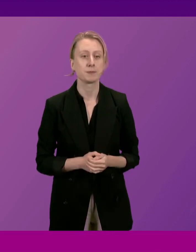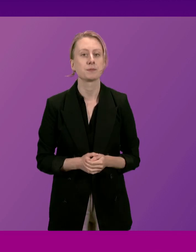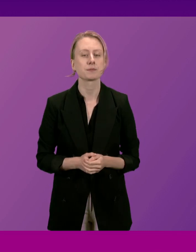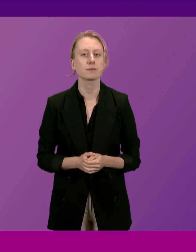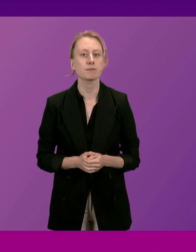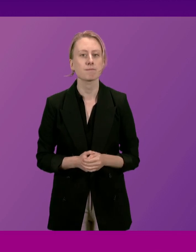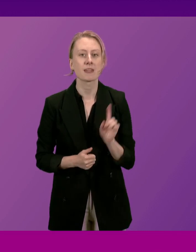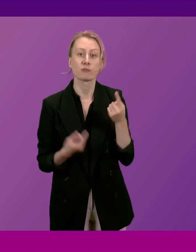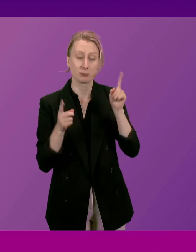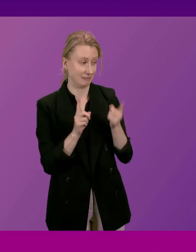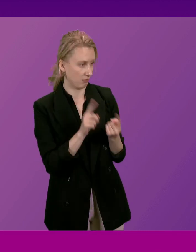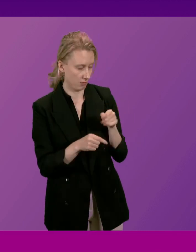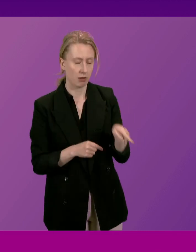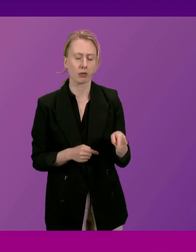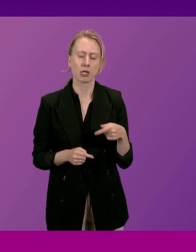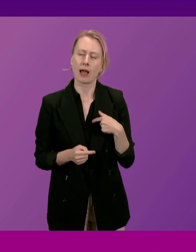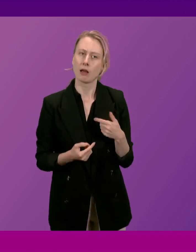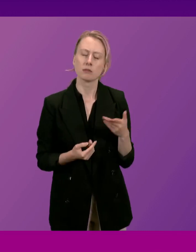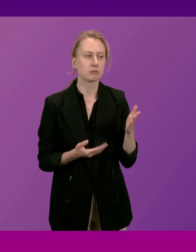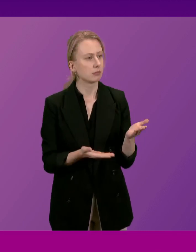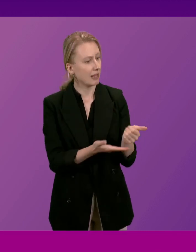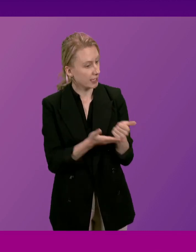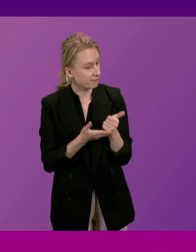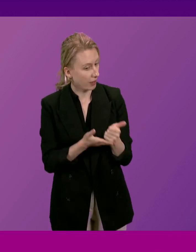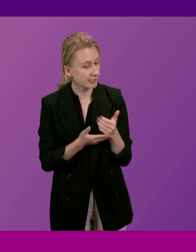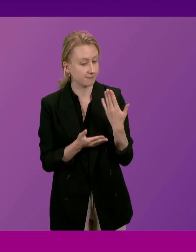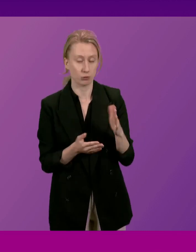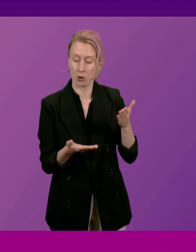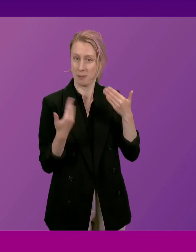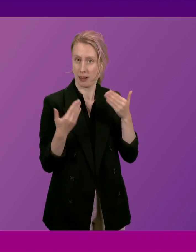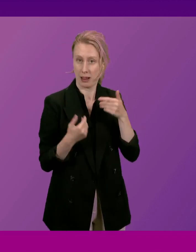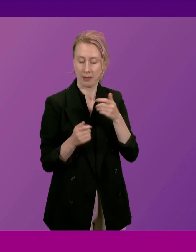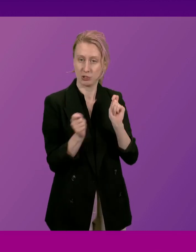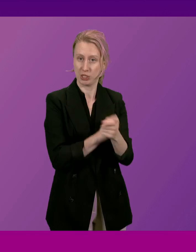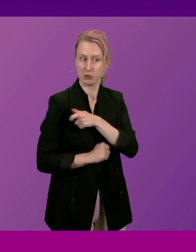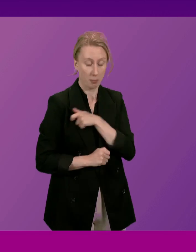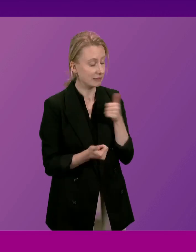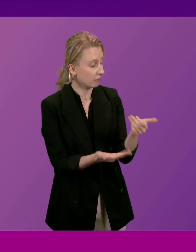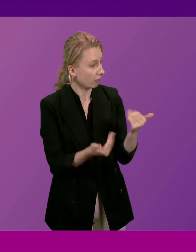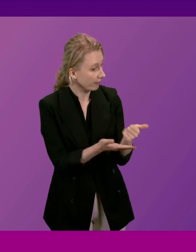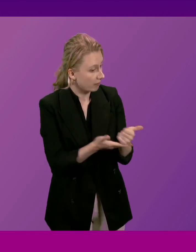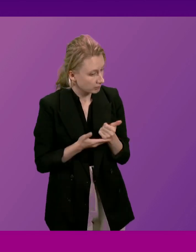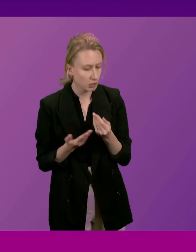I welcome the advice that we have received from the Climate Change Committee, which the Government will carefully consider before